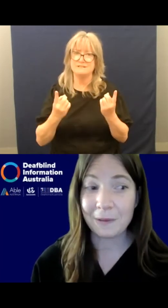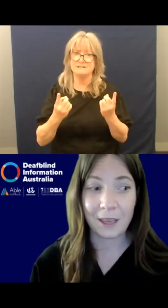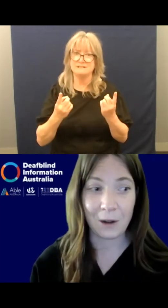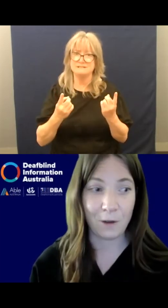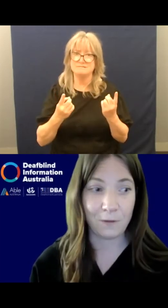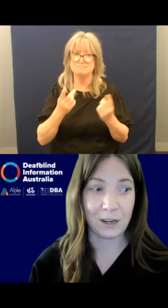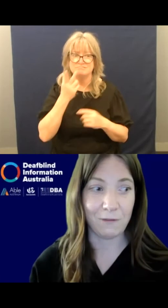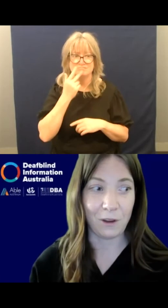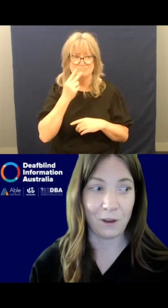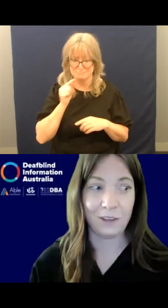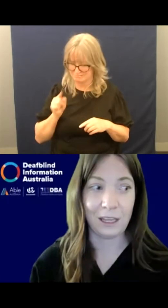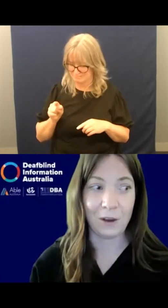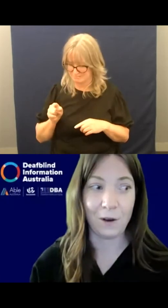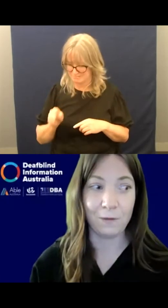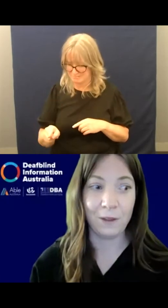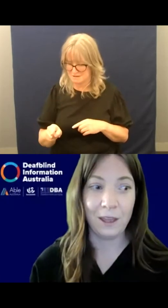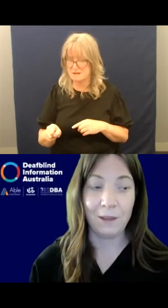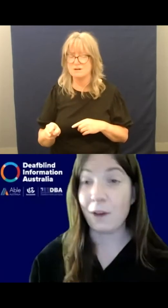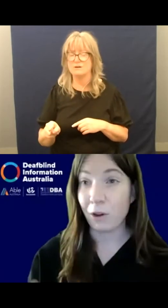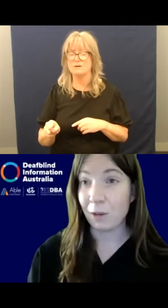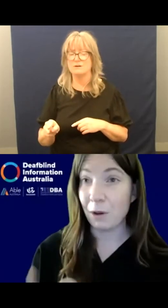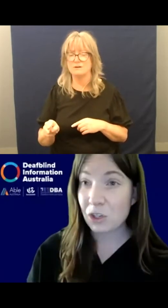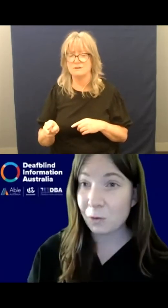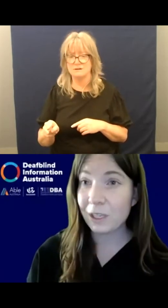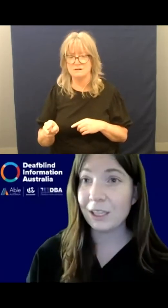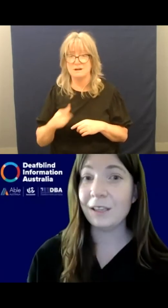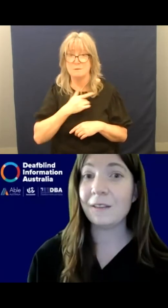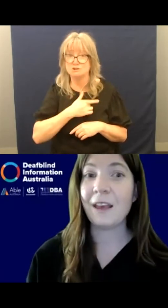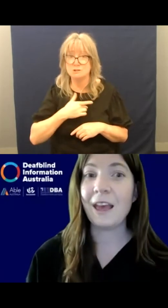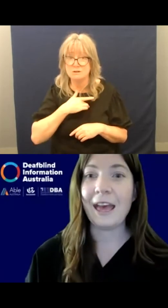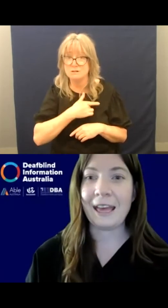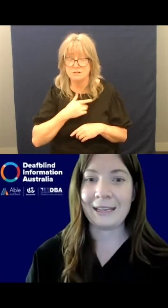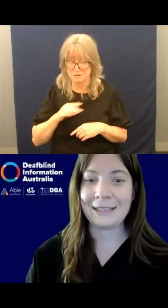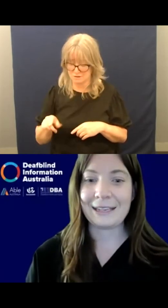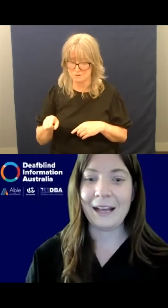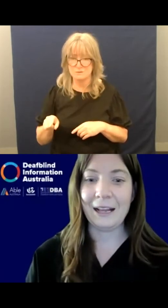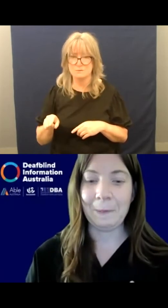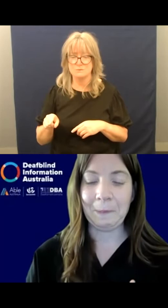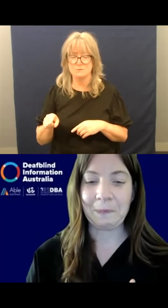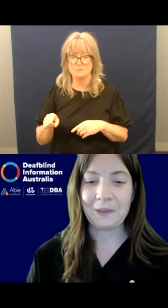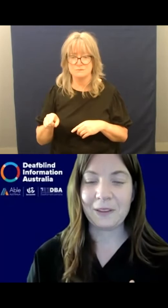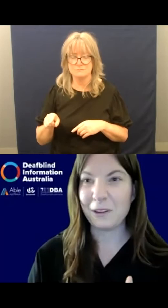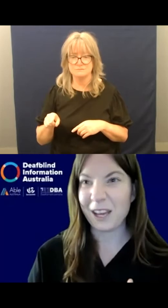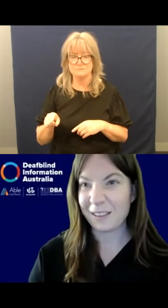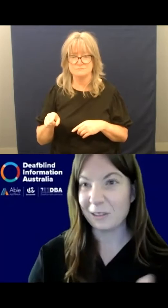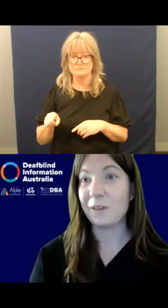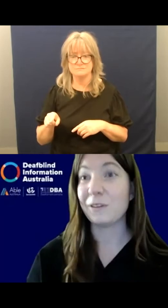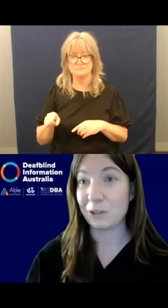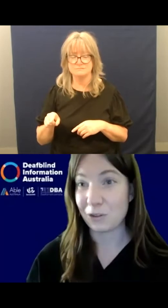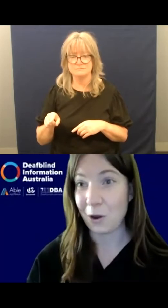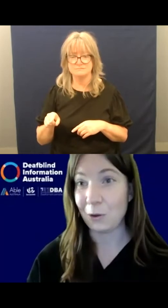can evoke emotional feelings, and sort of I guess a loss of control.